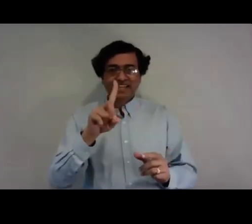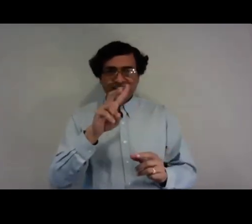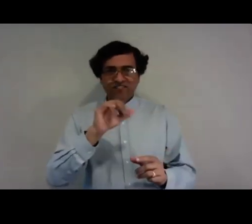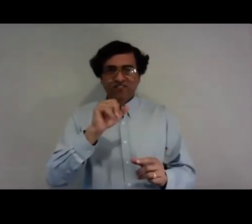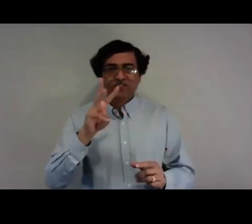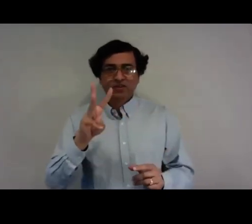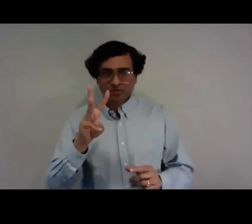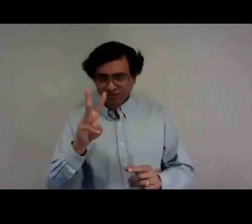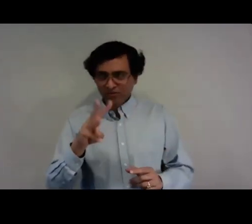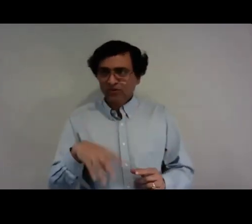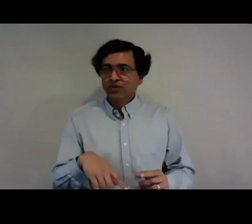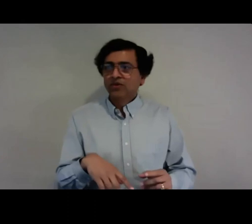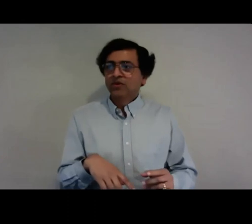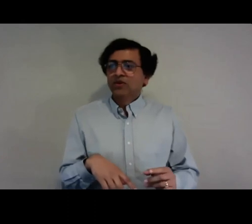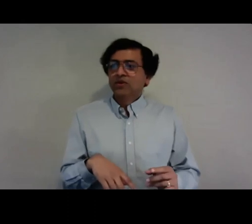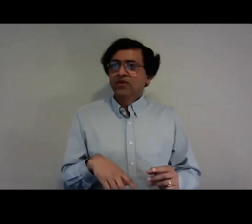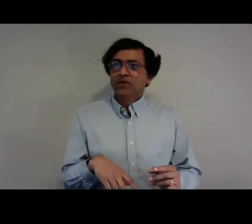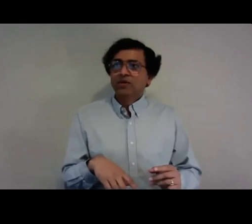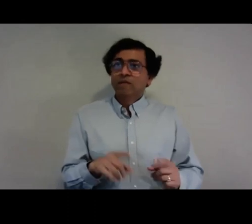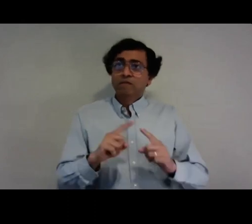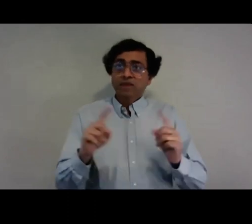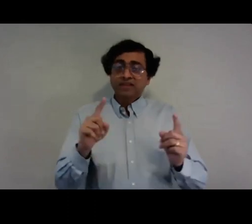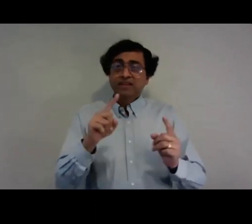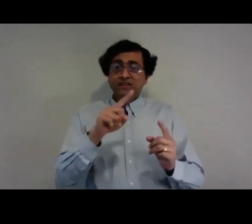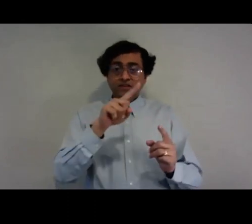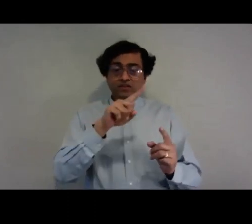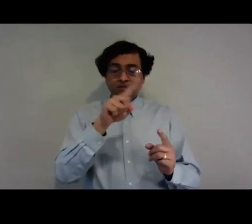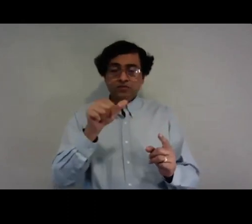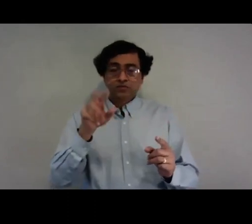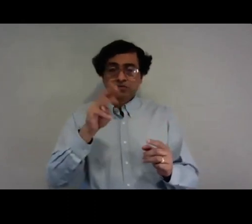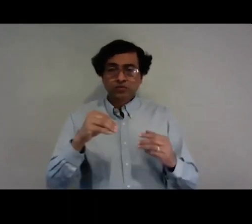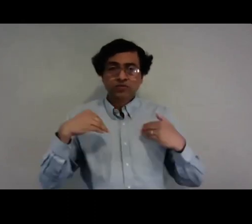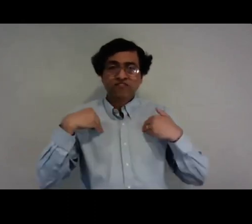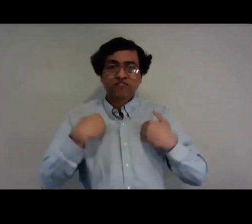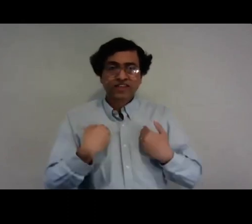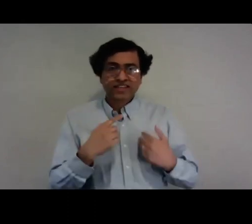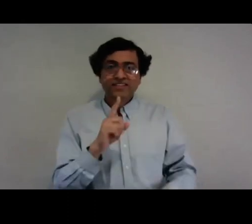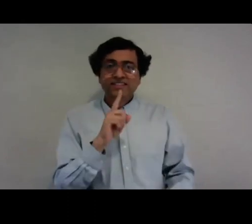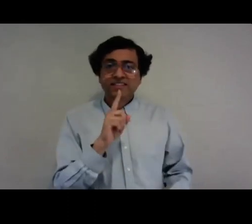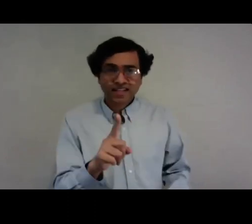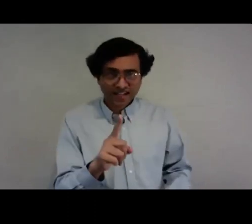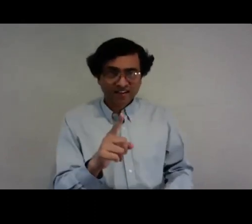other platforms trying to catch up. But it is not perfect yet.